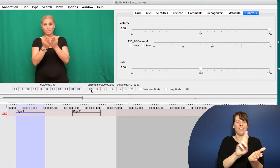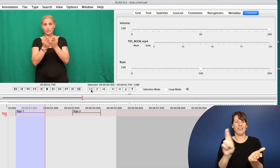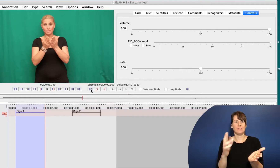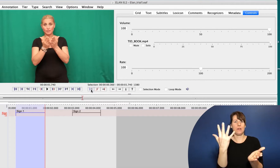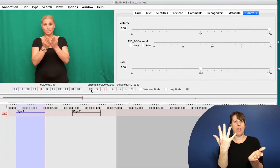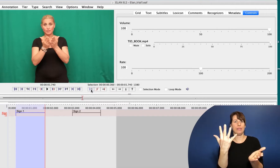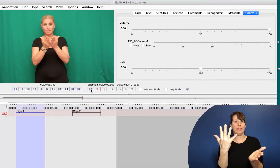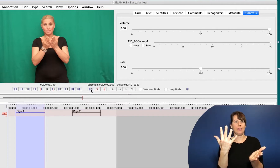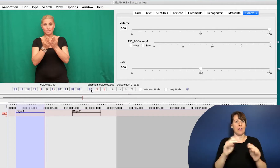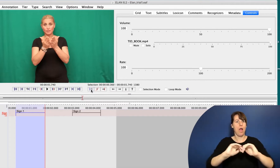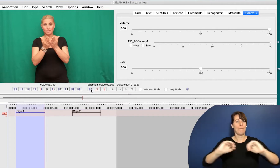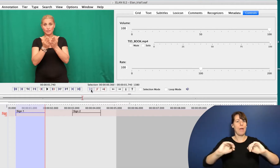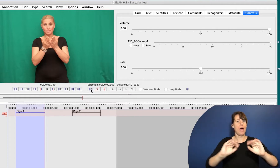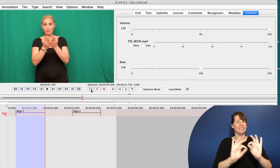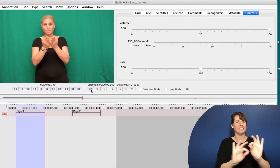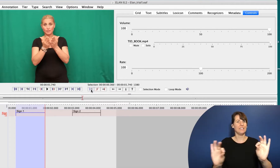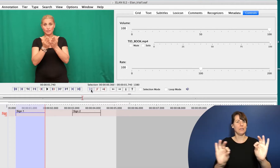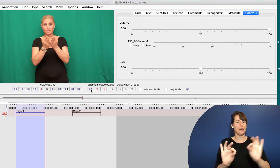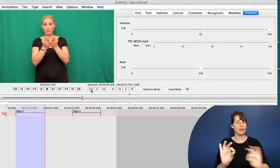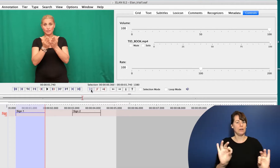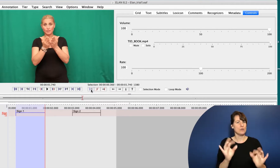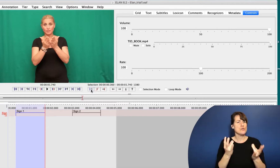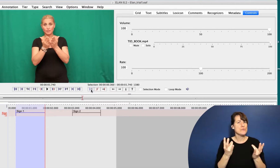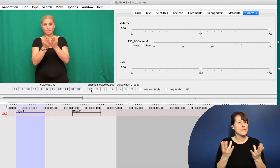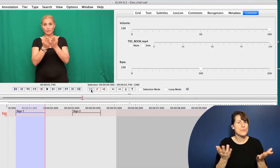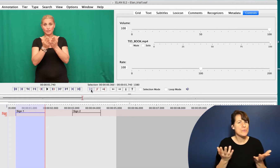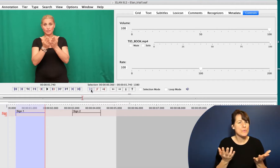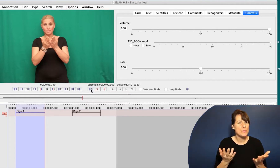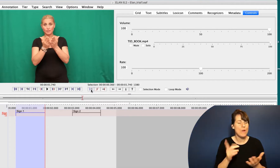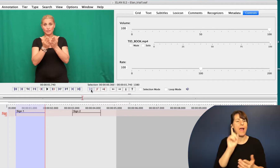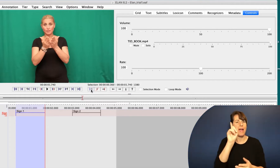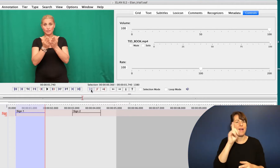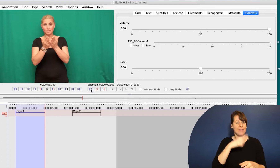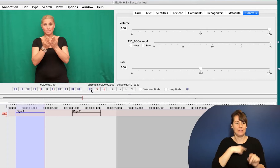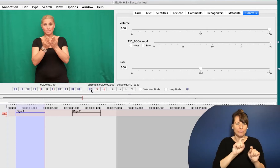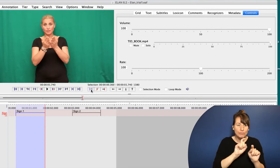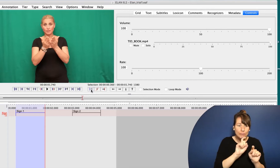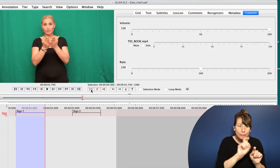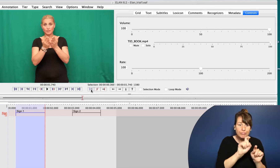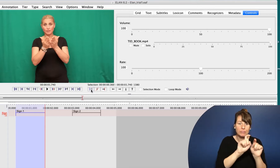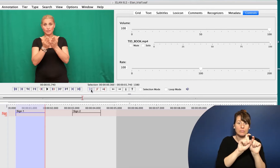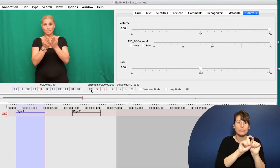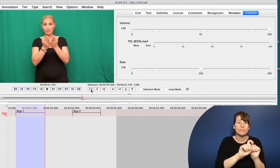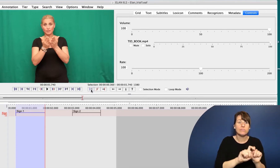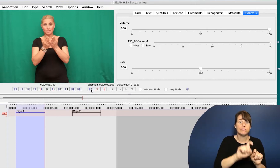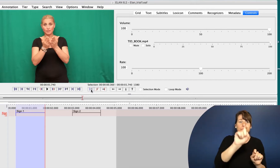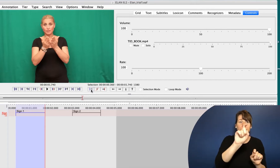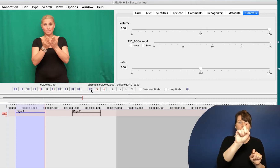I want to add more tiers for my annotation, for each hand, for left hand and for right hand.